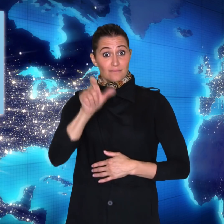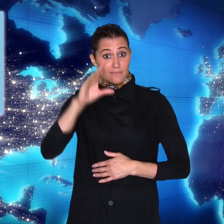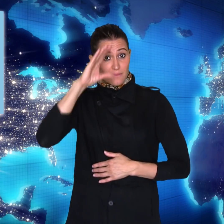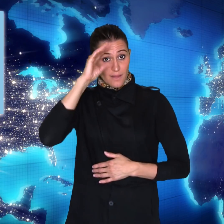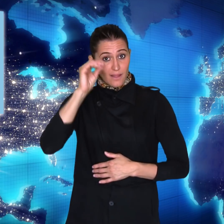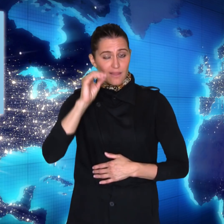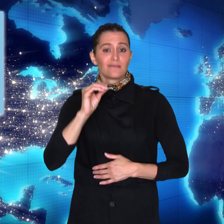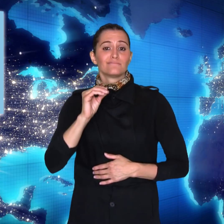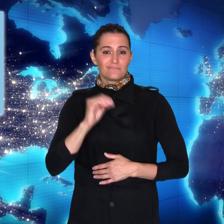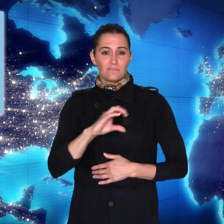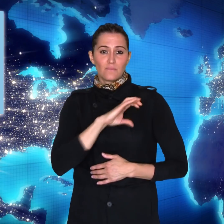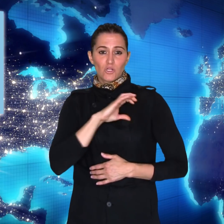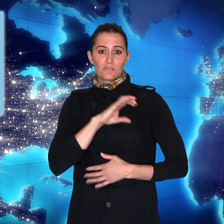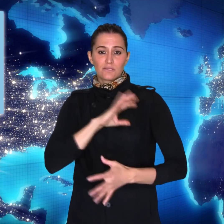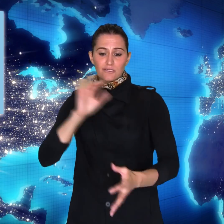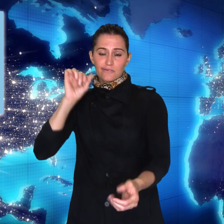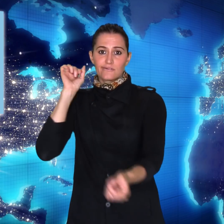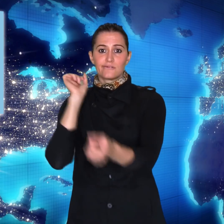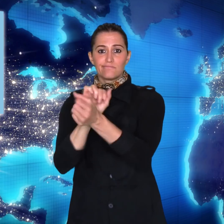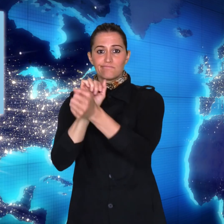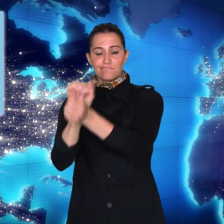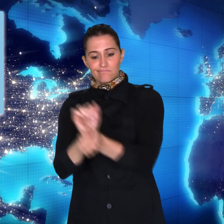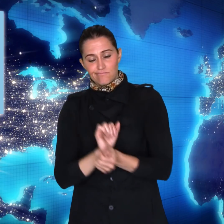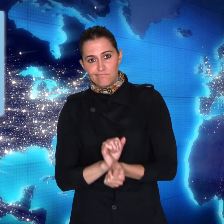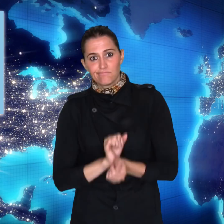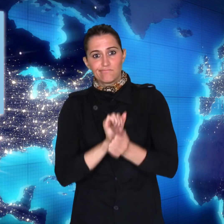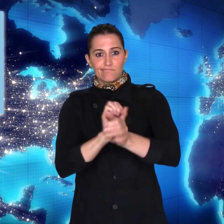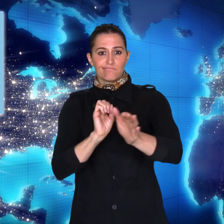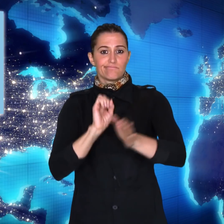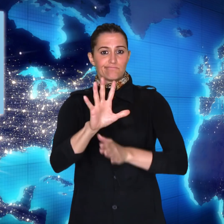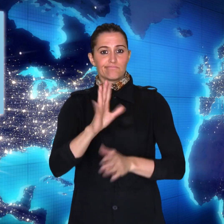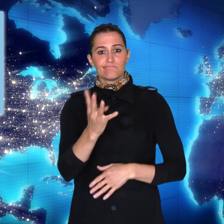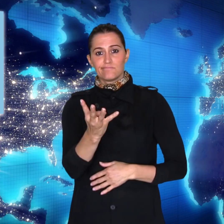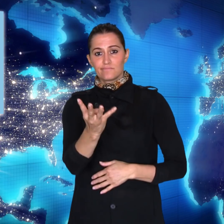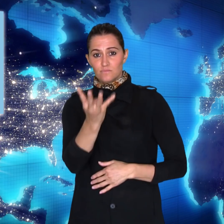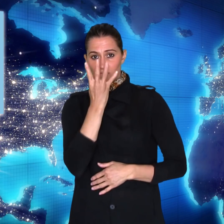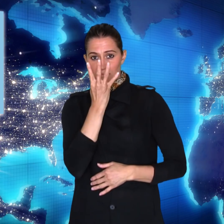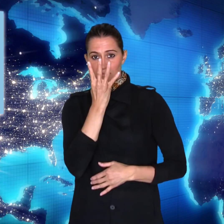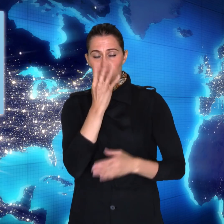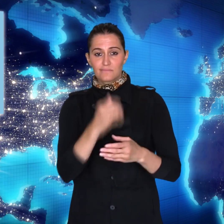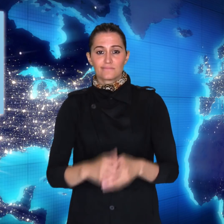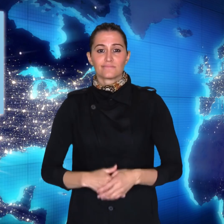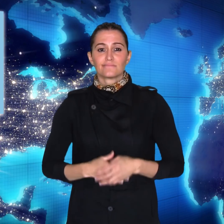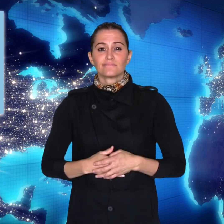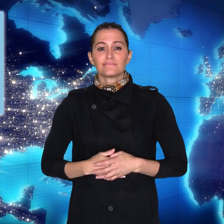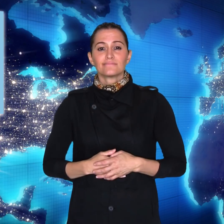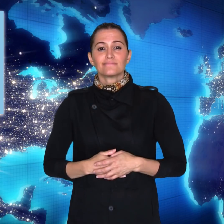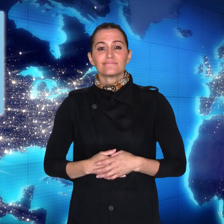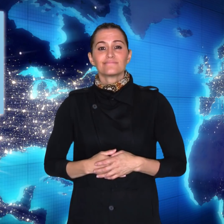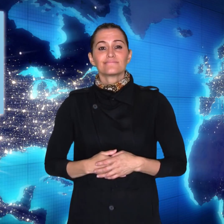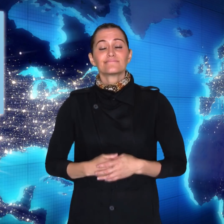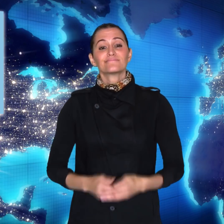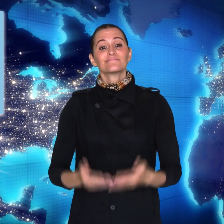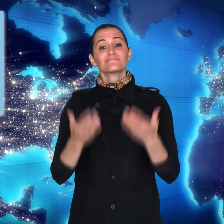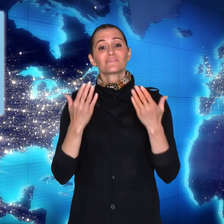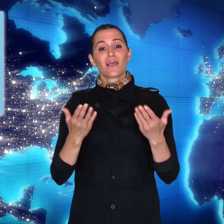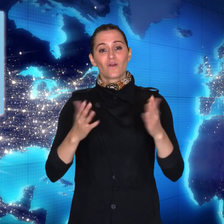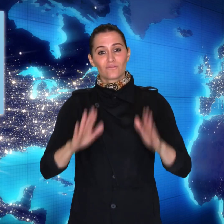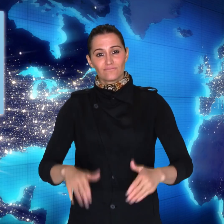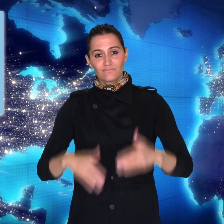sent to prison.